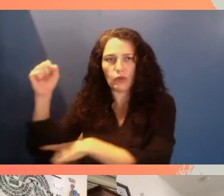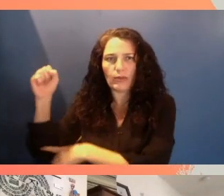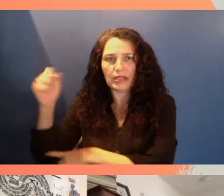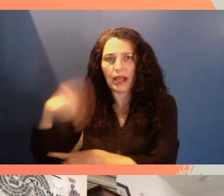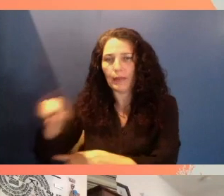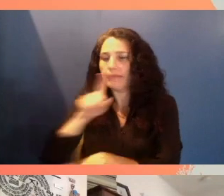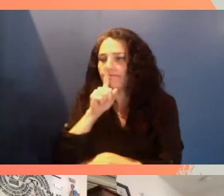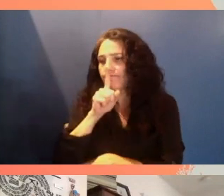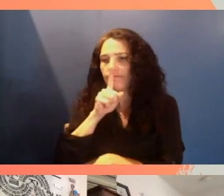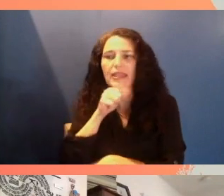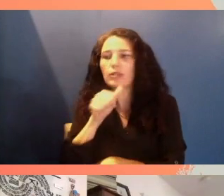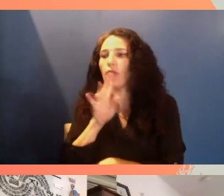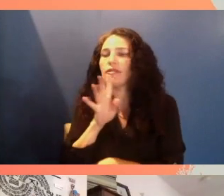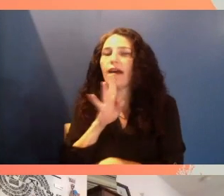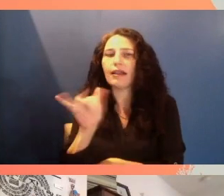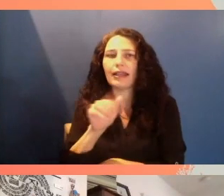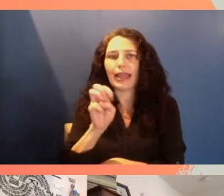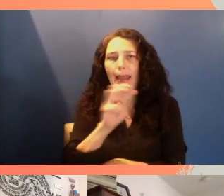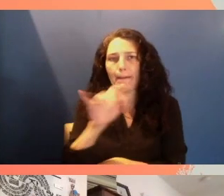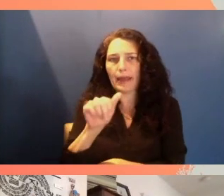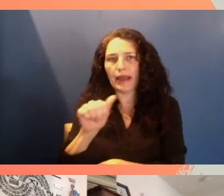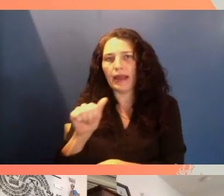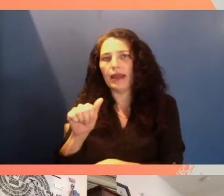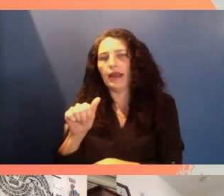as like MLK or Malcolm X.